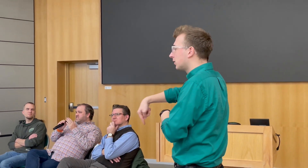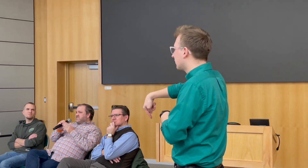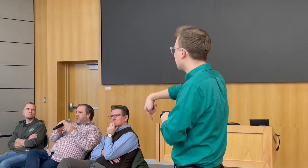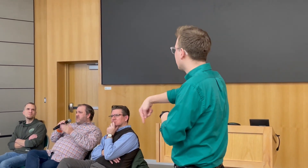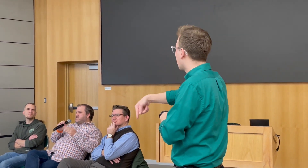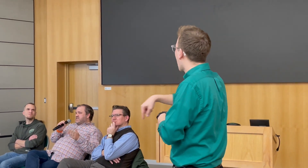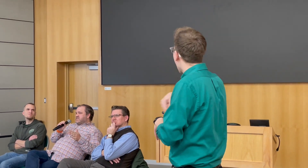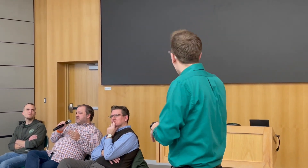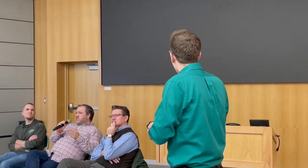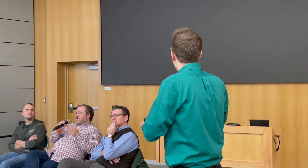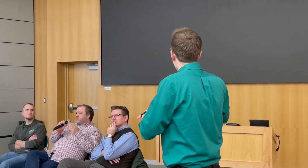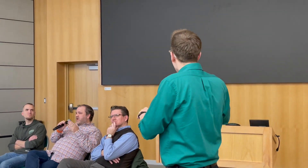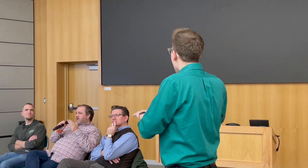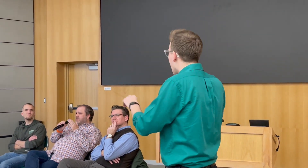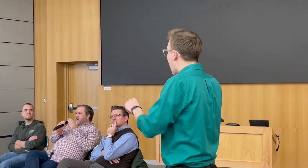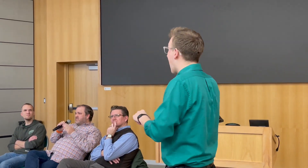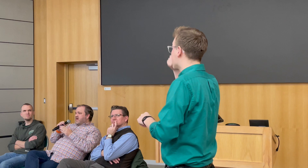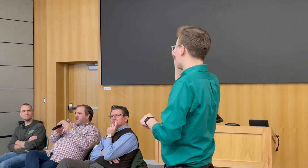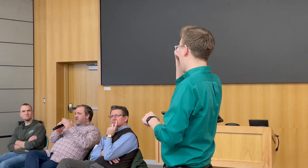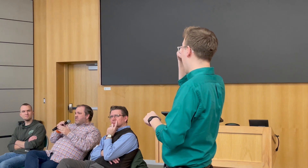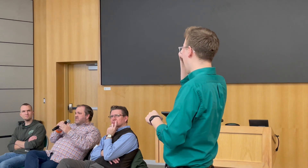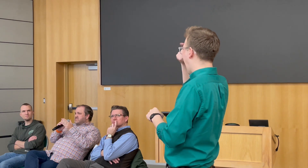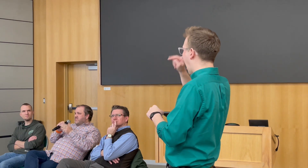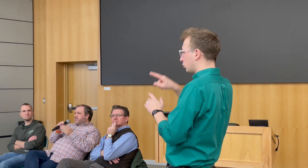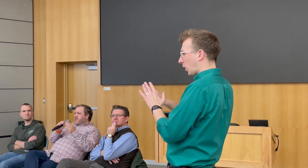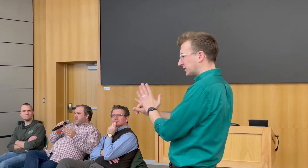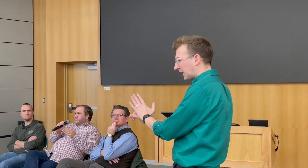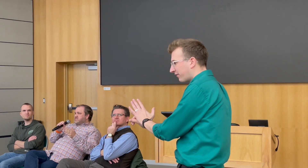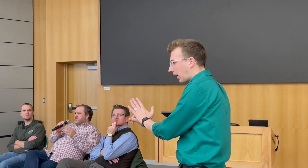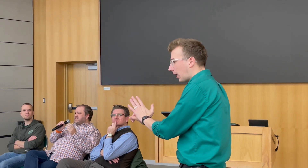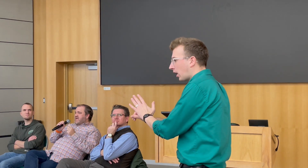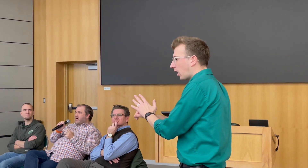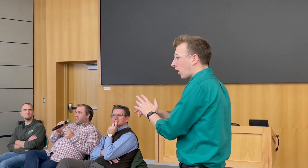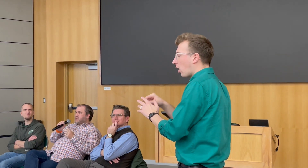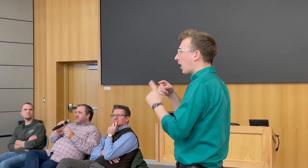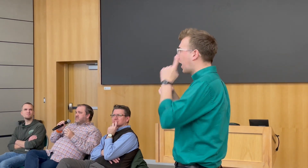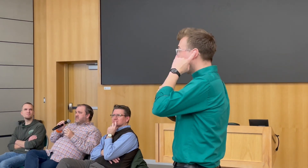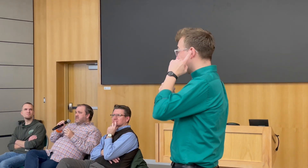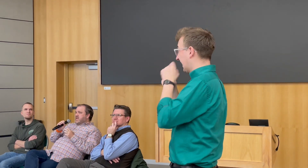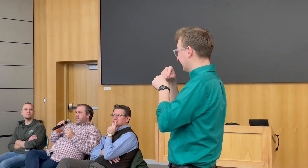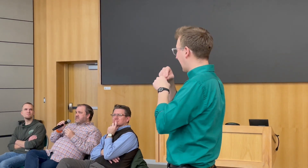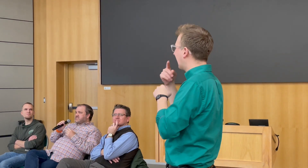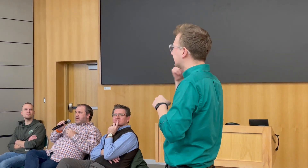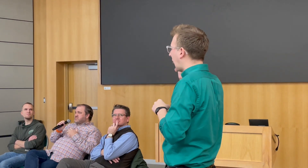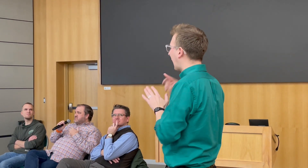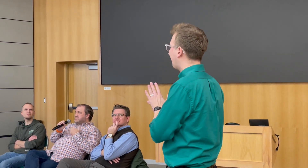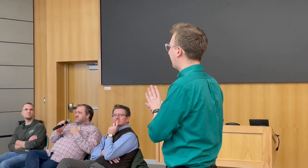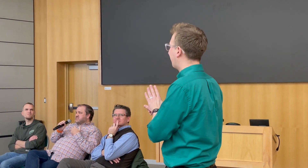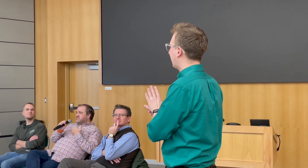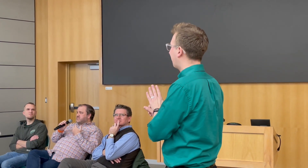those experiences where my brain identified all these different beeps the sound and sounds just